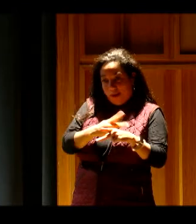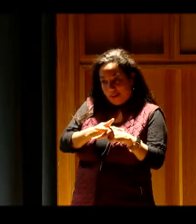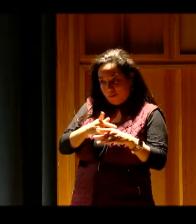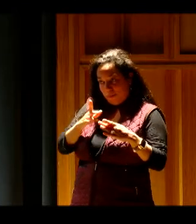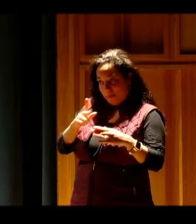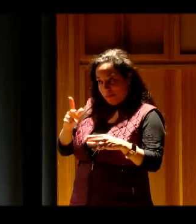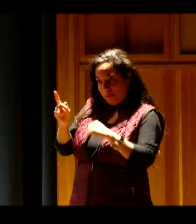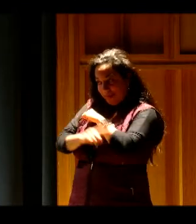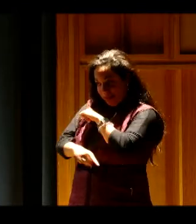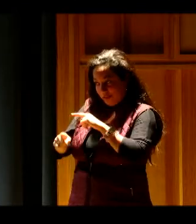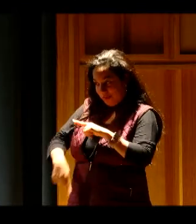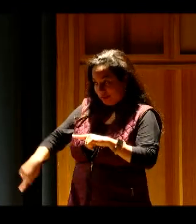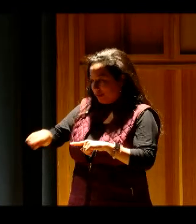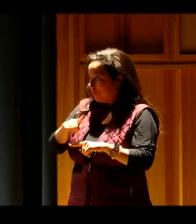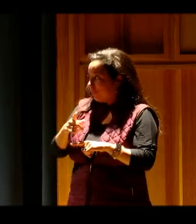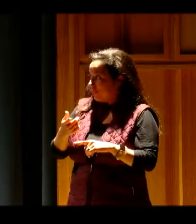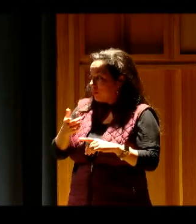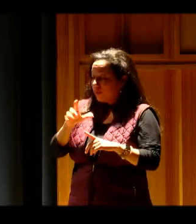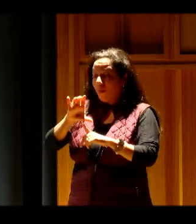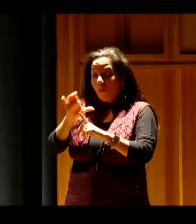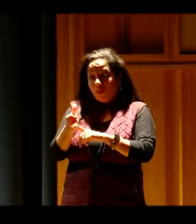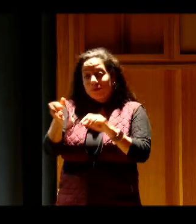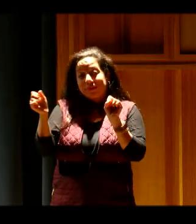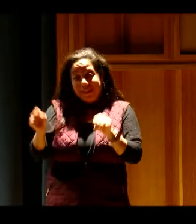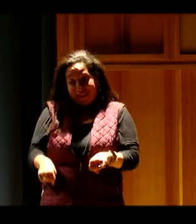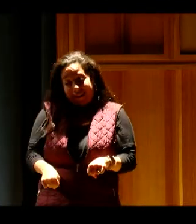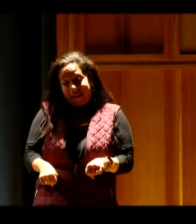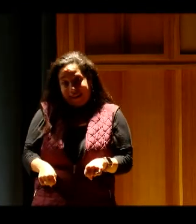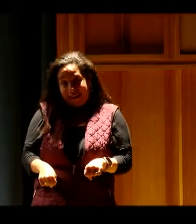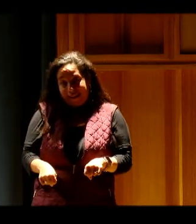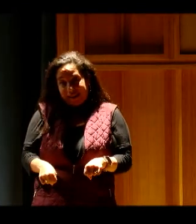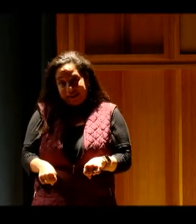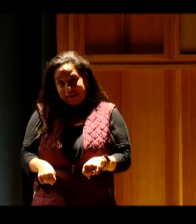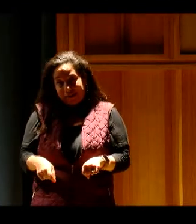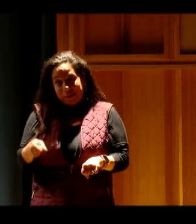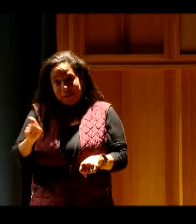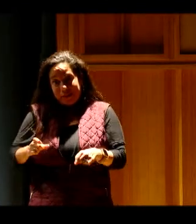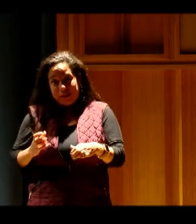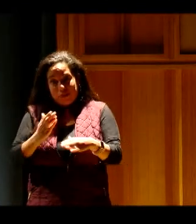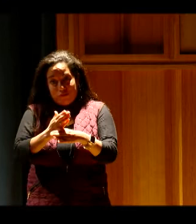Culture can and must interrupt alongside.